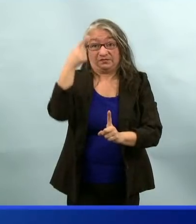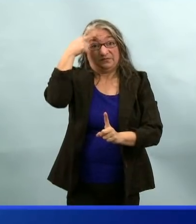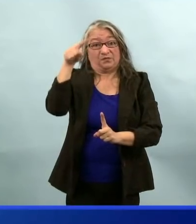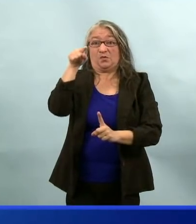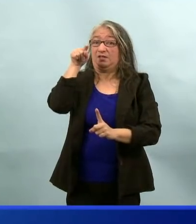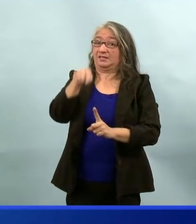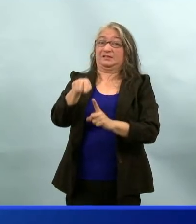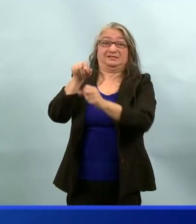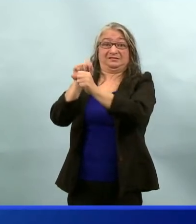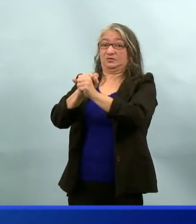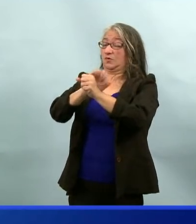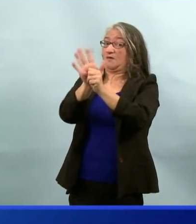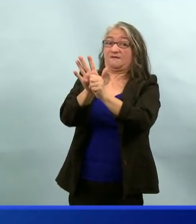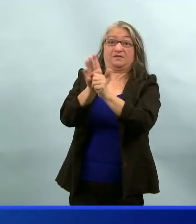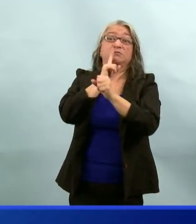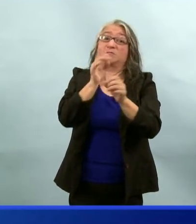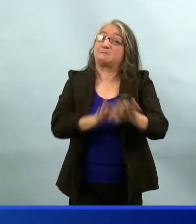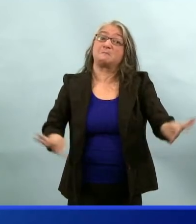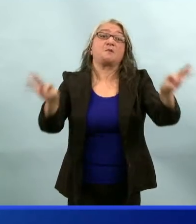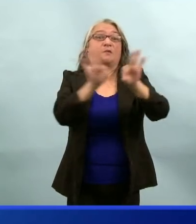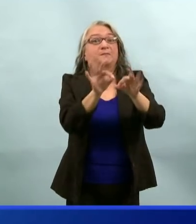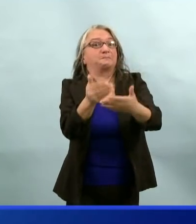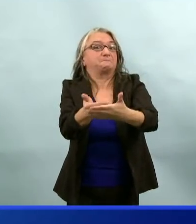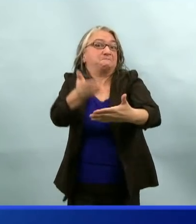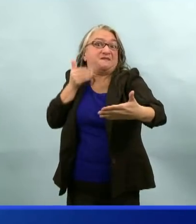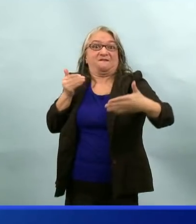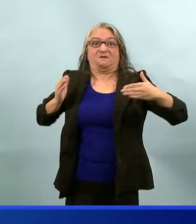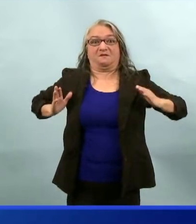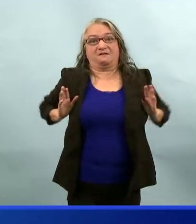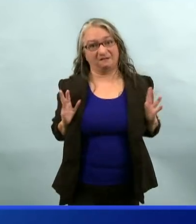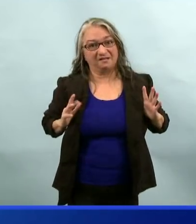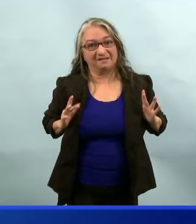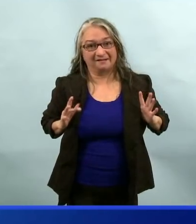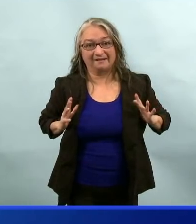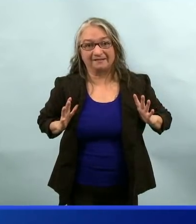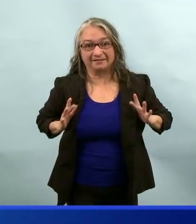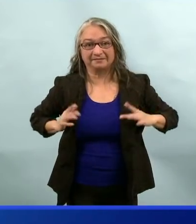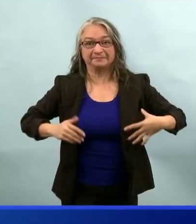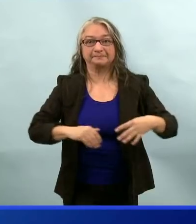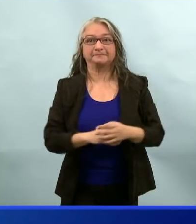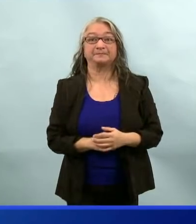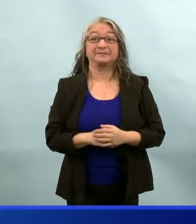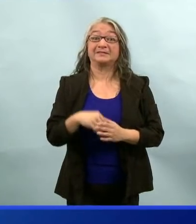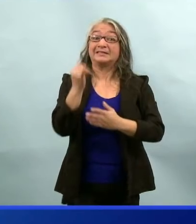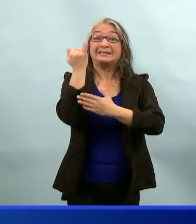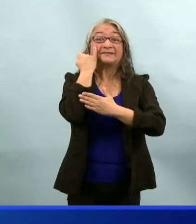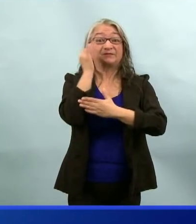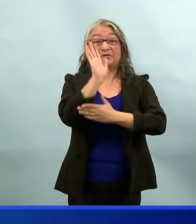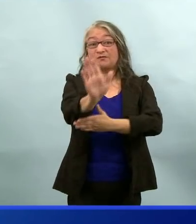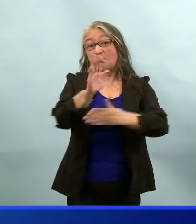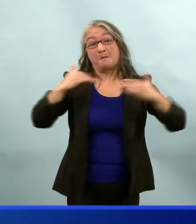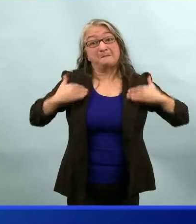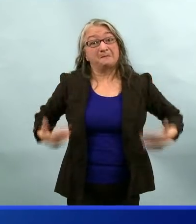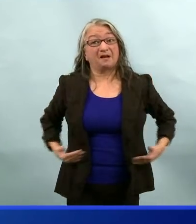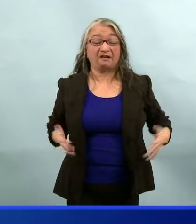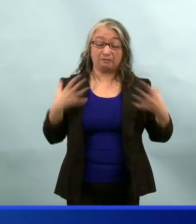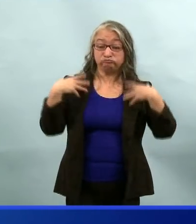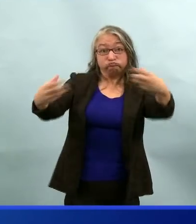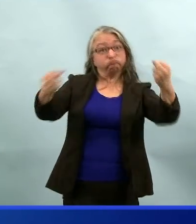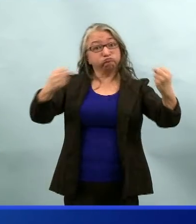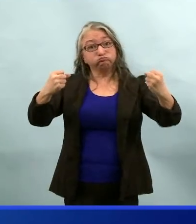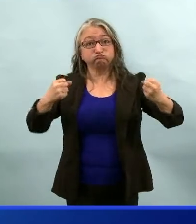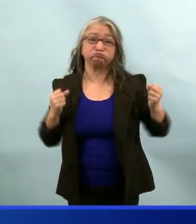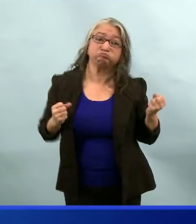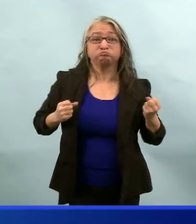is critical if you are healthy your immune system your immune response can be robust and you can be